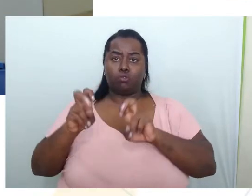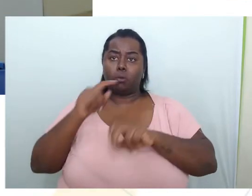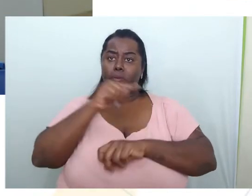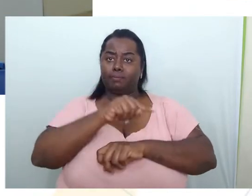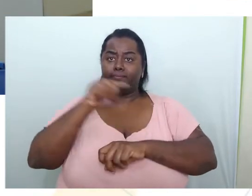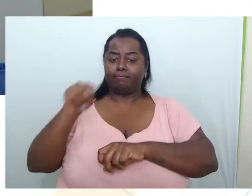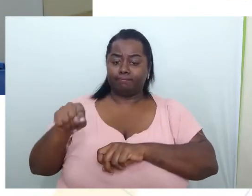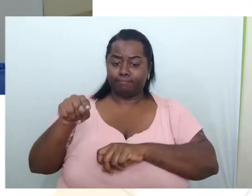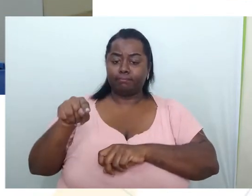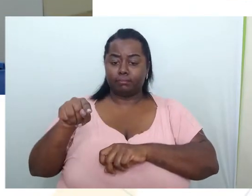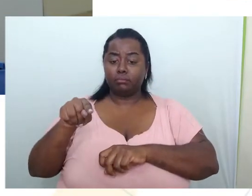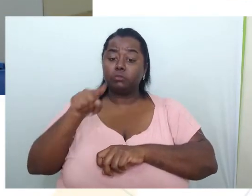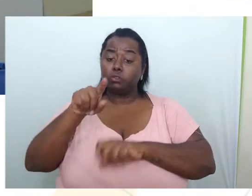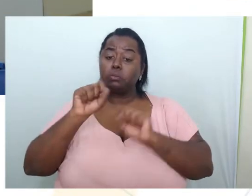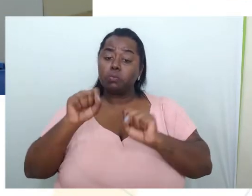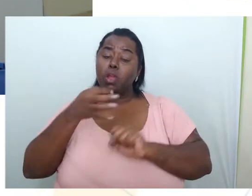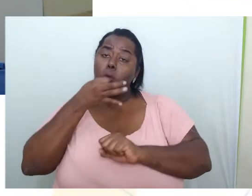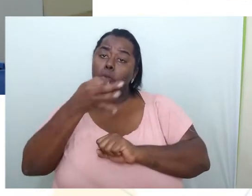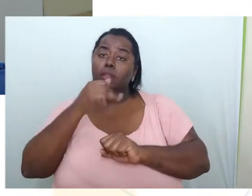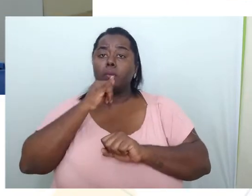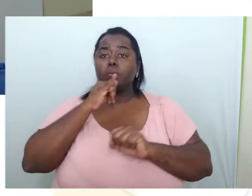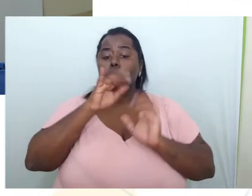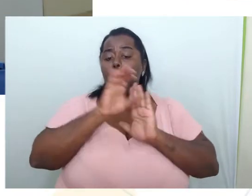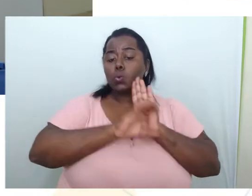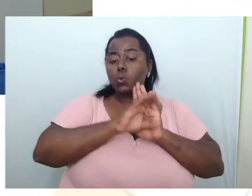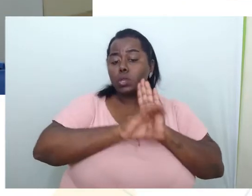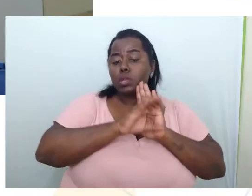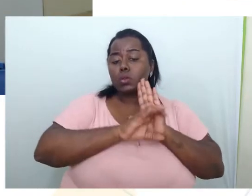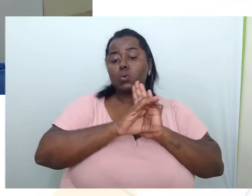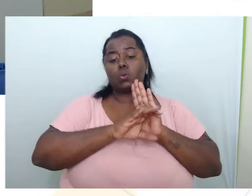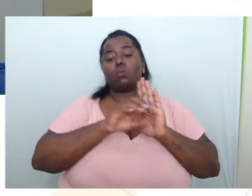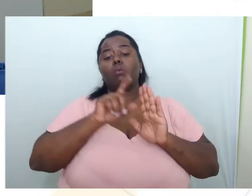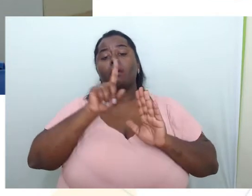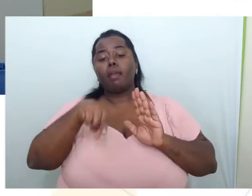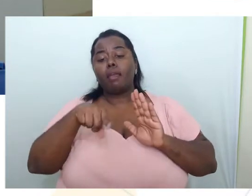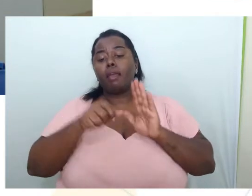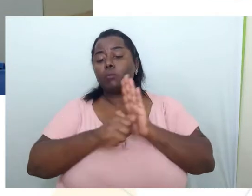know the content of a curriculum is often determined in academic committees